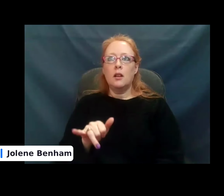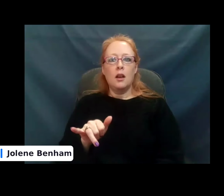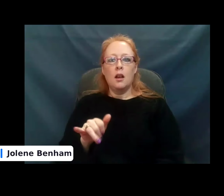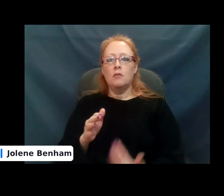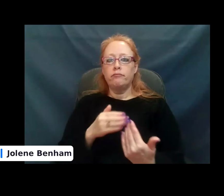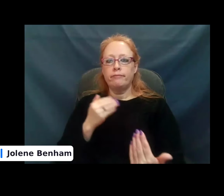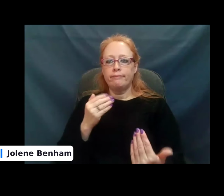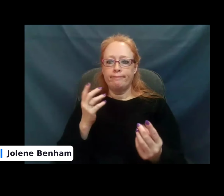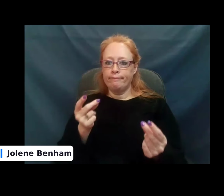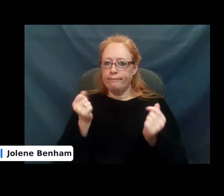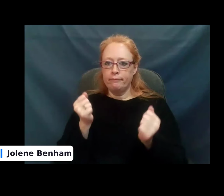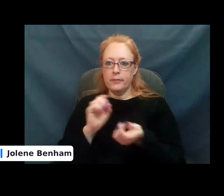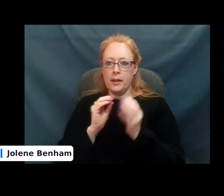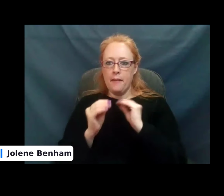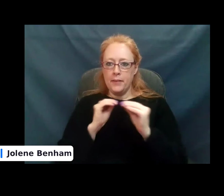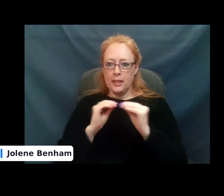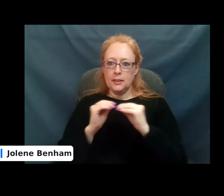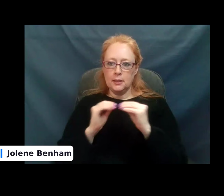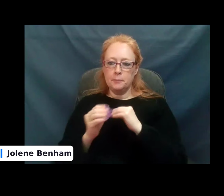You could replace the colors with symbols and change the board so that again, there were patterns on the spaces in addition to the colors.